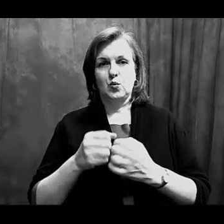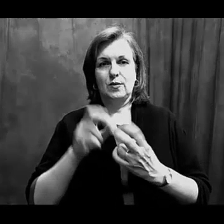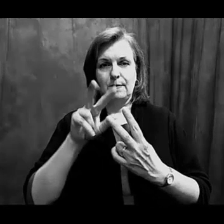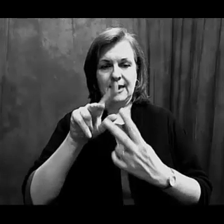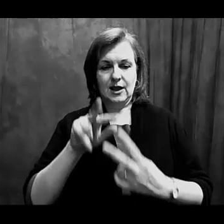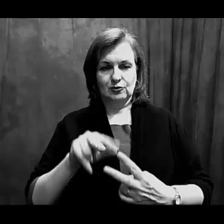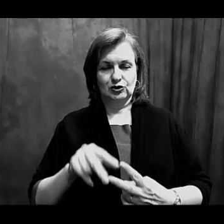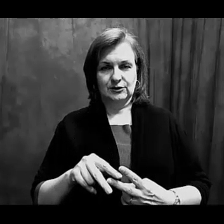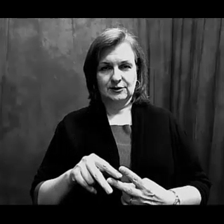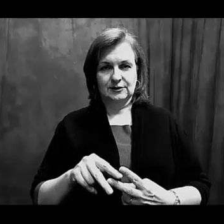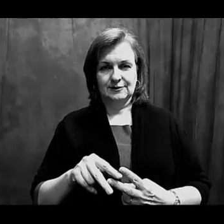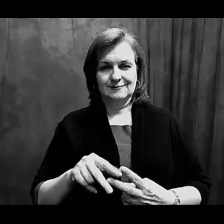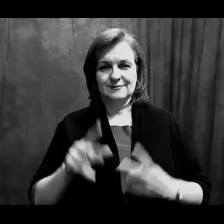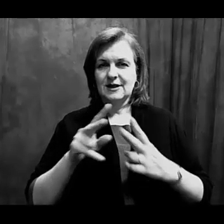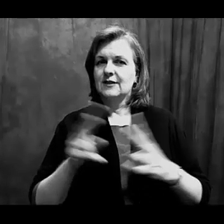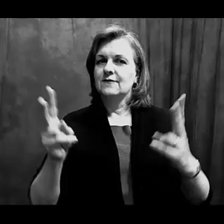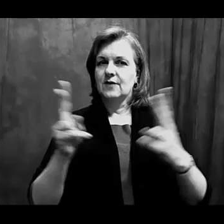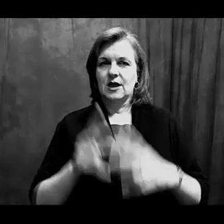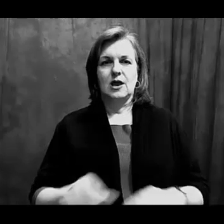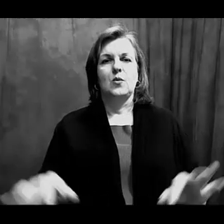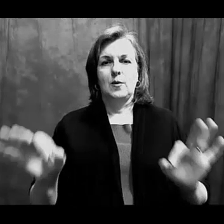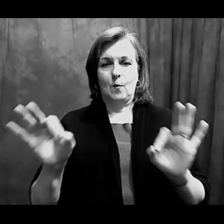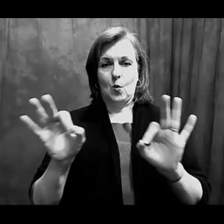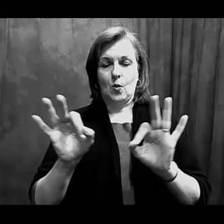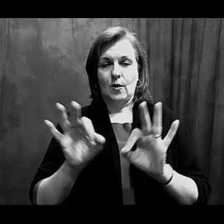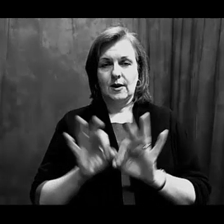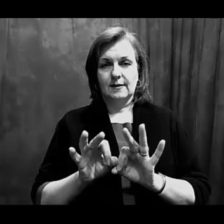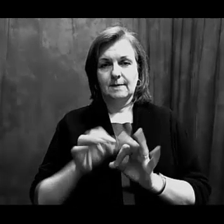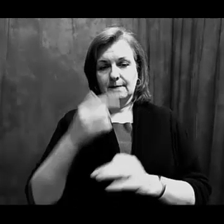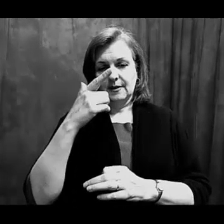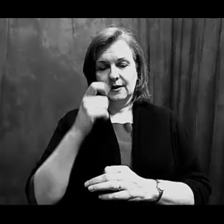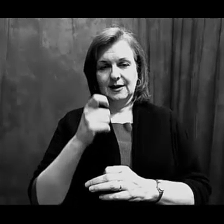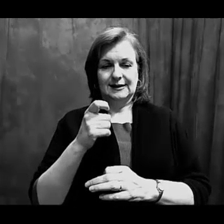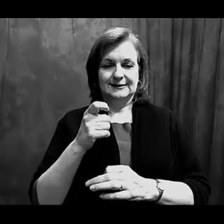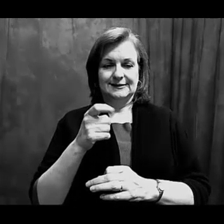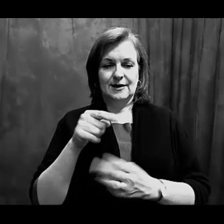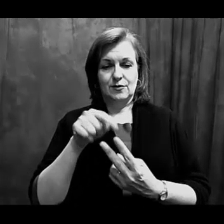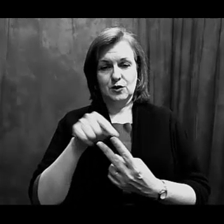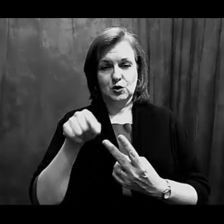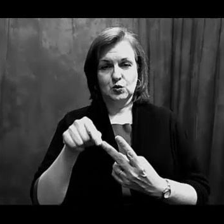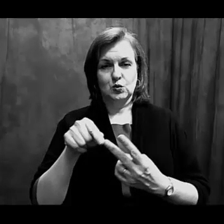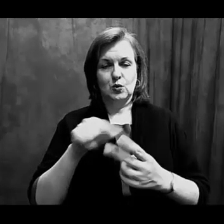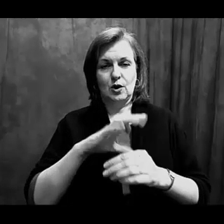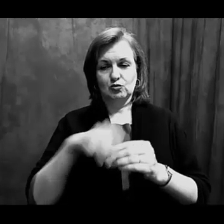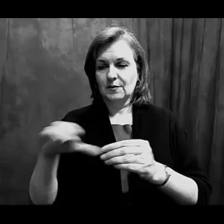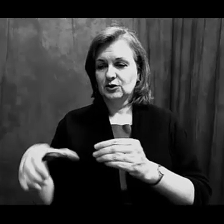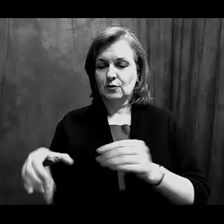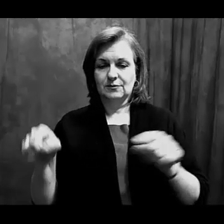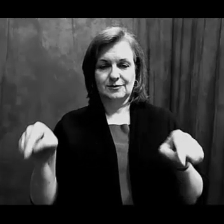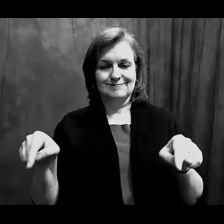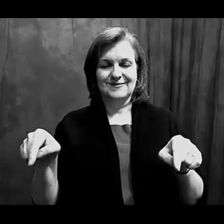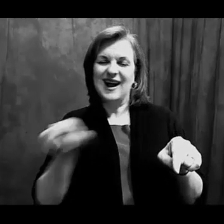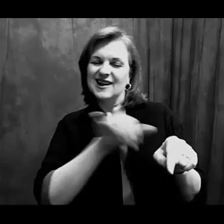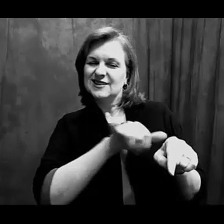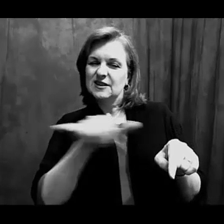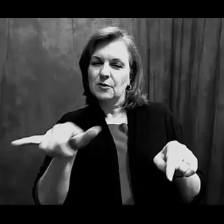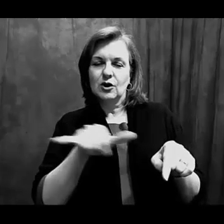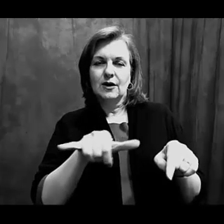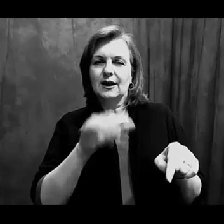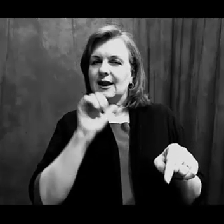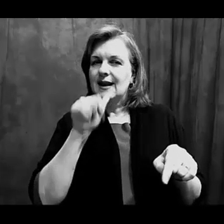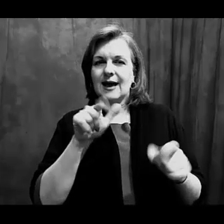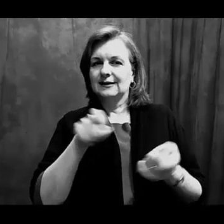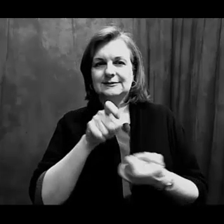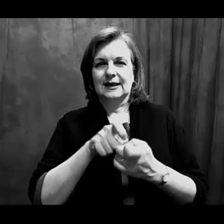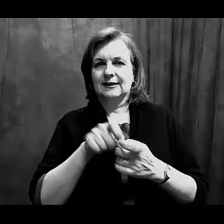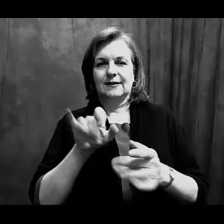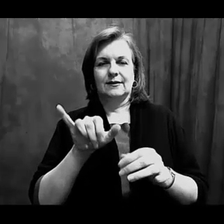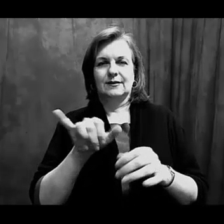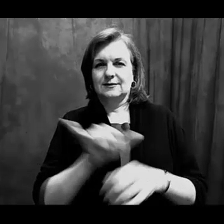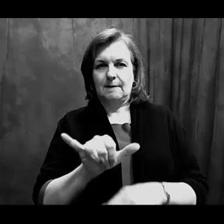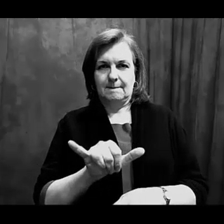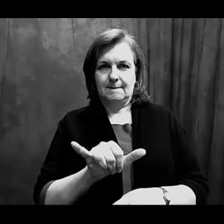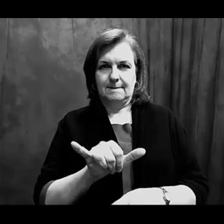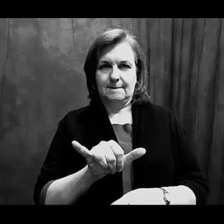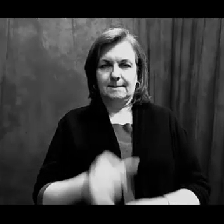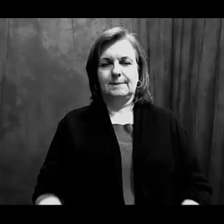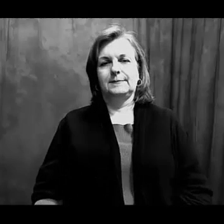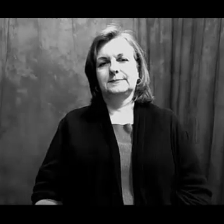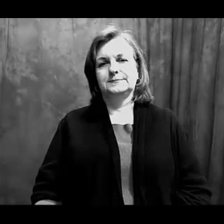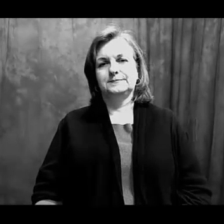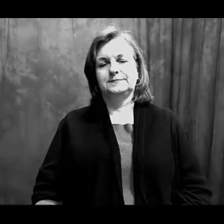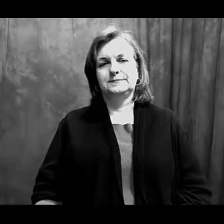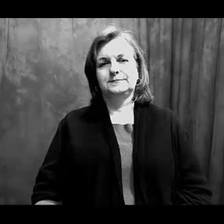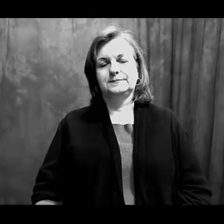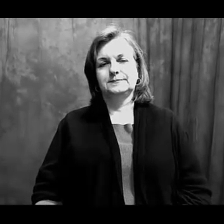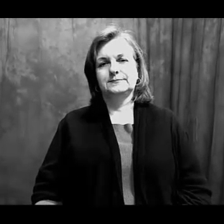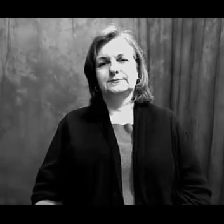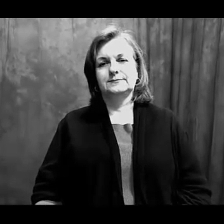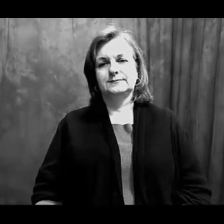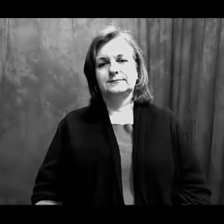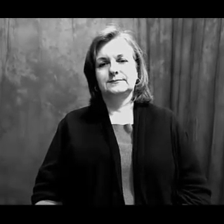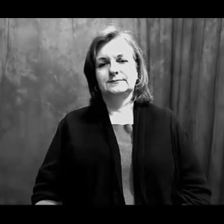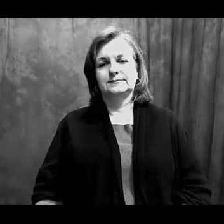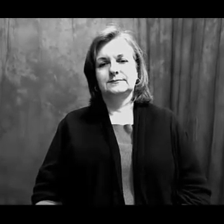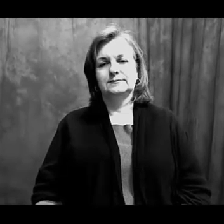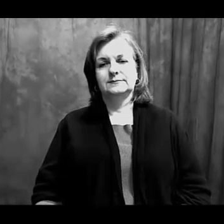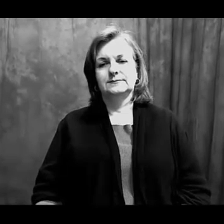are very important from the standpoint that they are similar but not identical